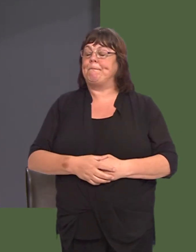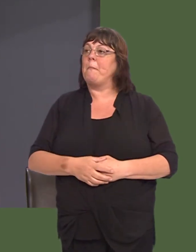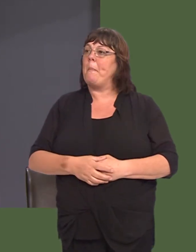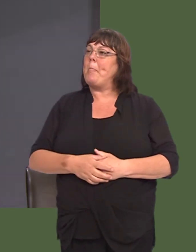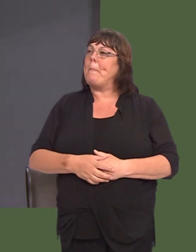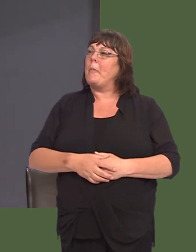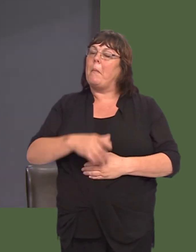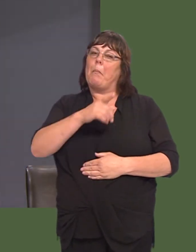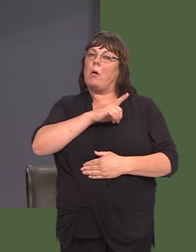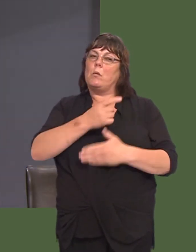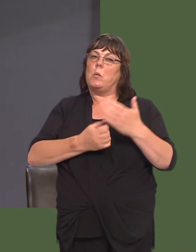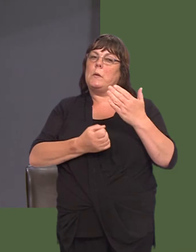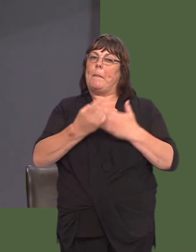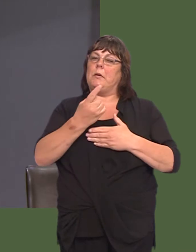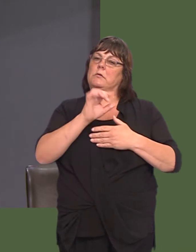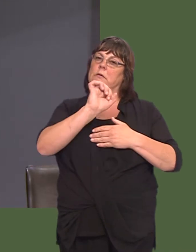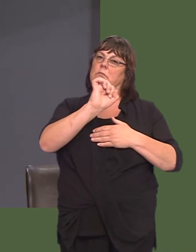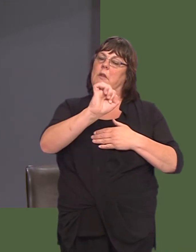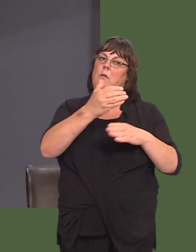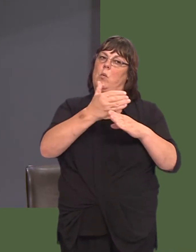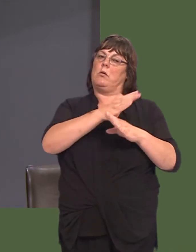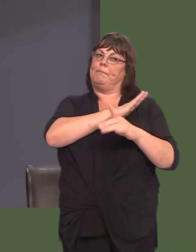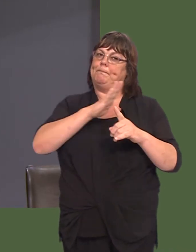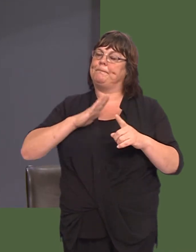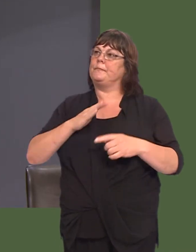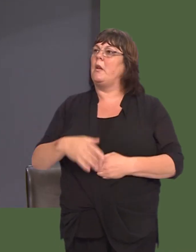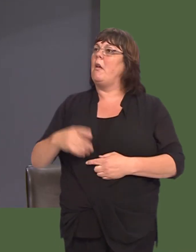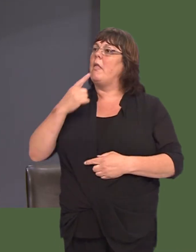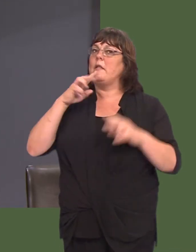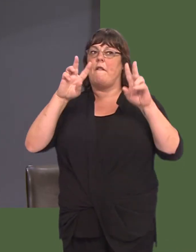How do you respond to the concern they expressed to usóand Iím quoting themóthat ëwith